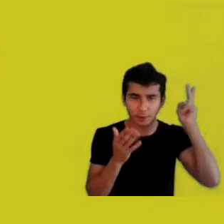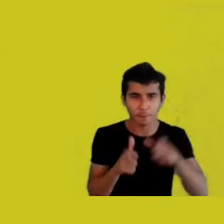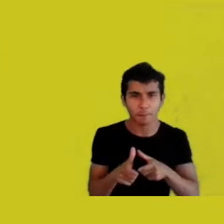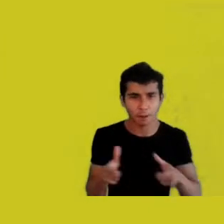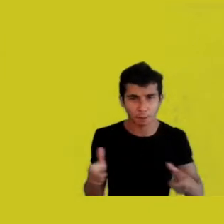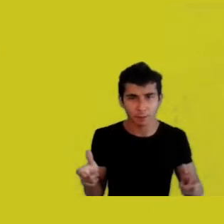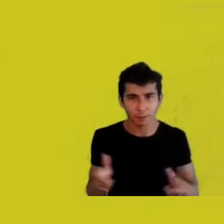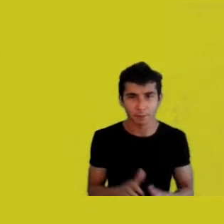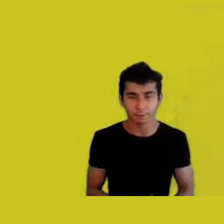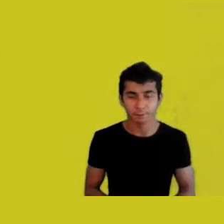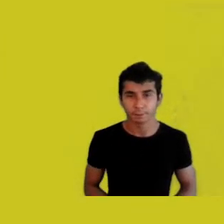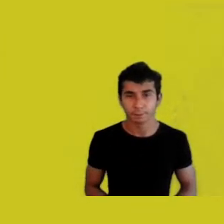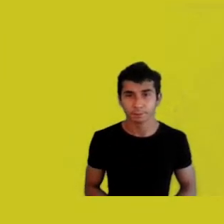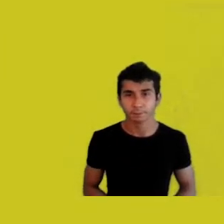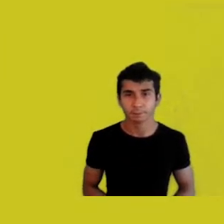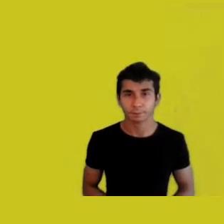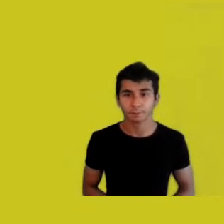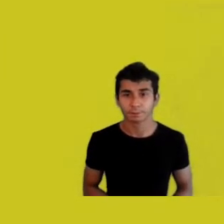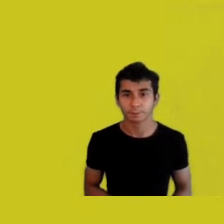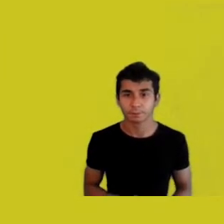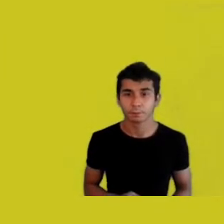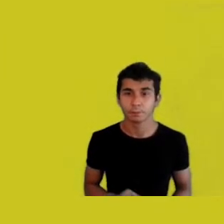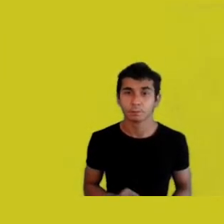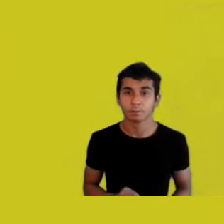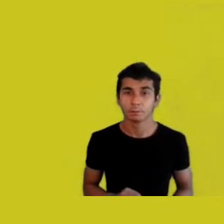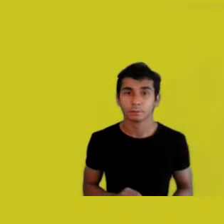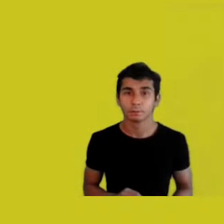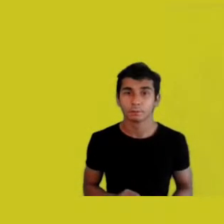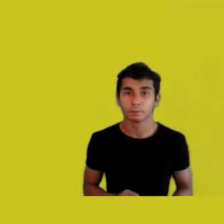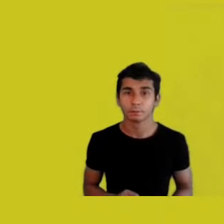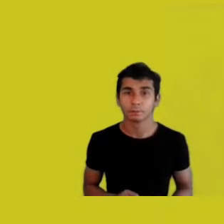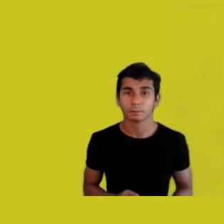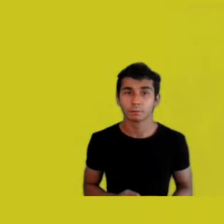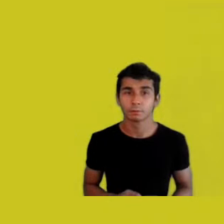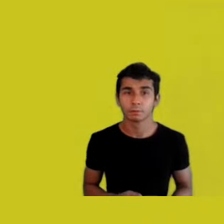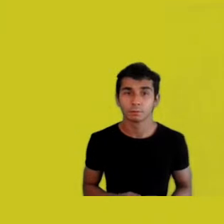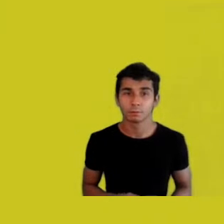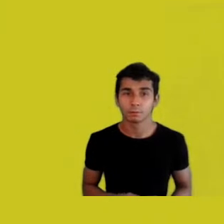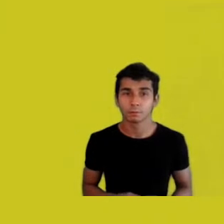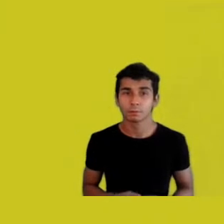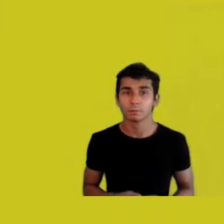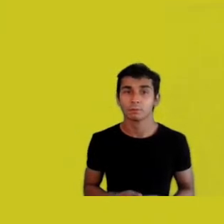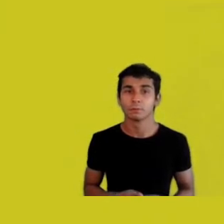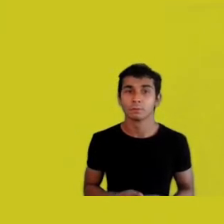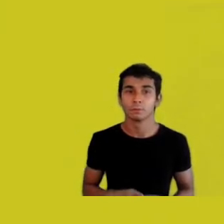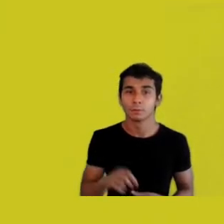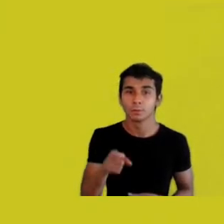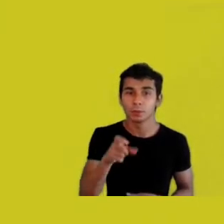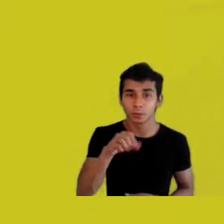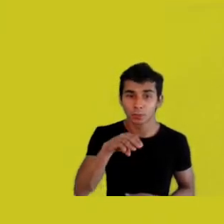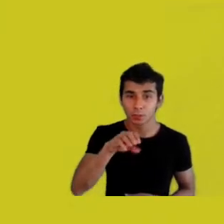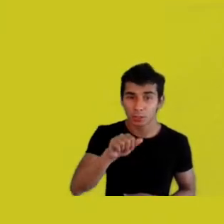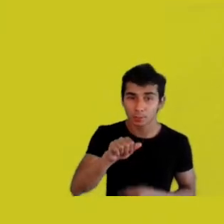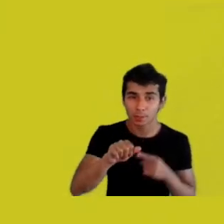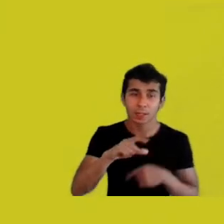The Shoma, although they are an undefined, unnamed multiplicity there are many other spirits in the Marubo cosmology,